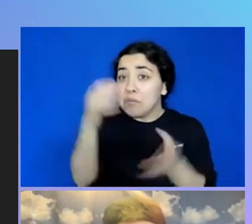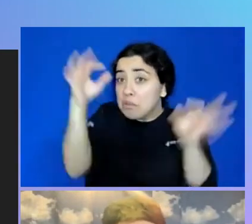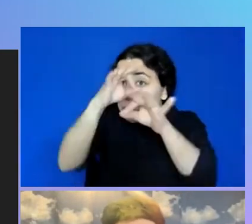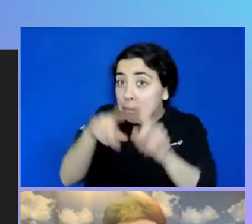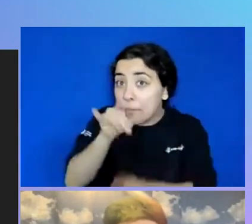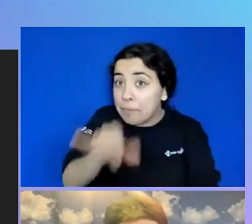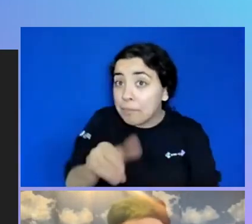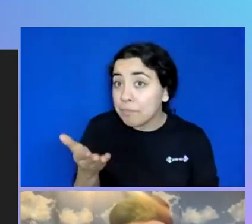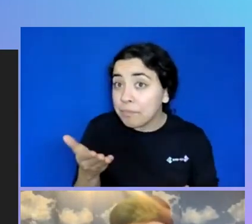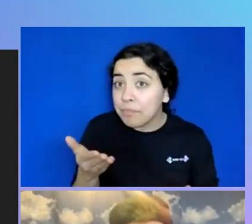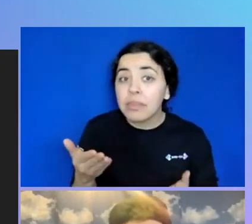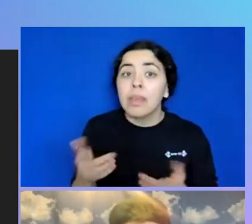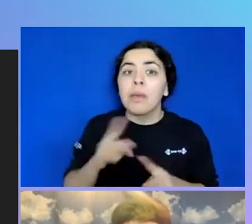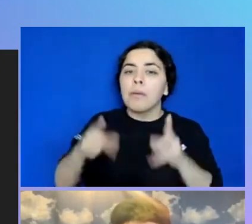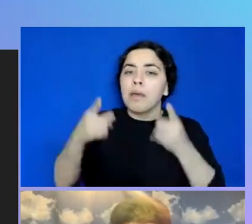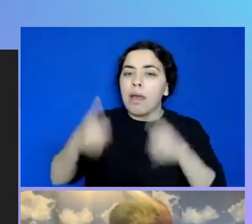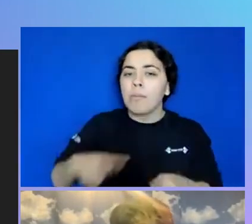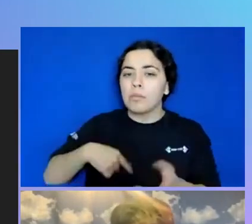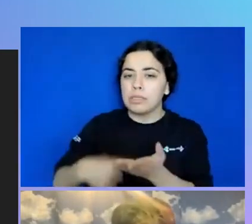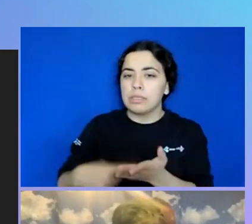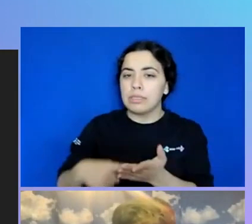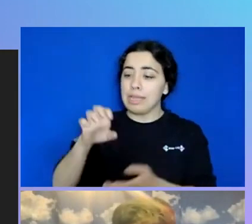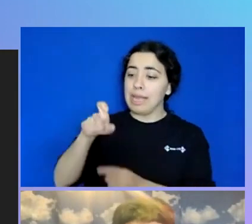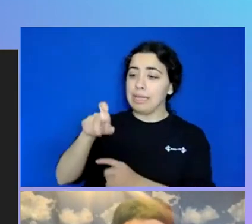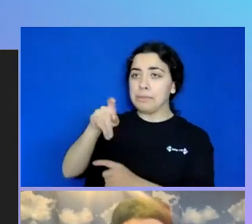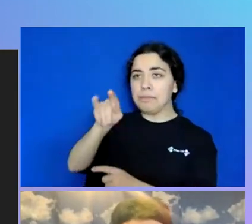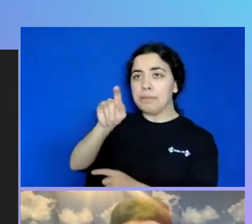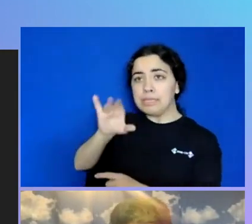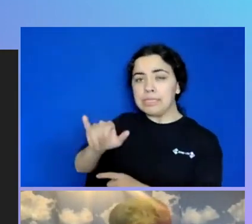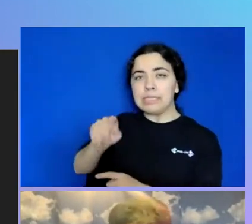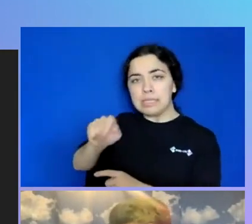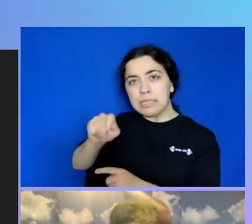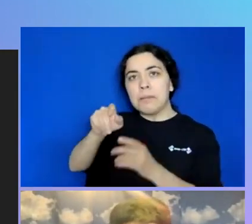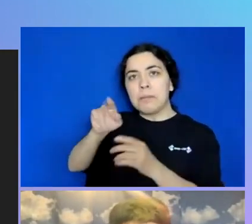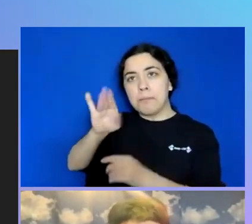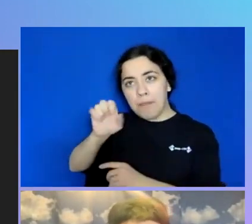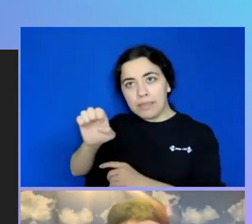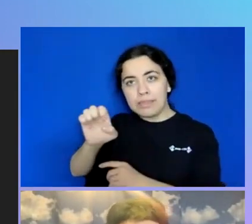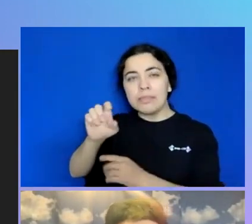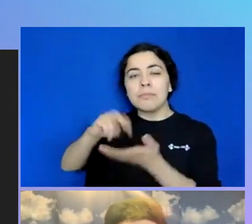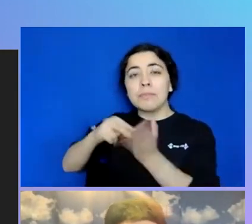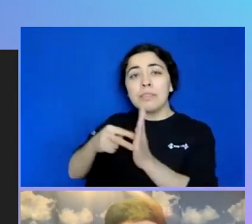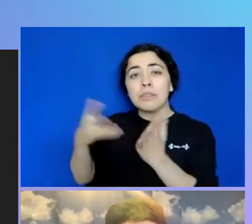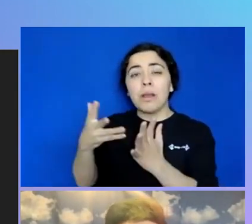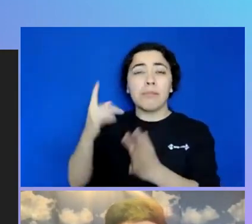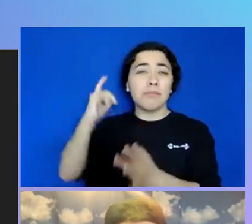But when we talk about explicit bias, that's a stated bias